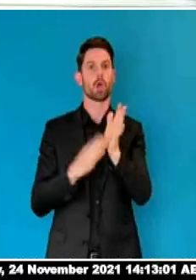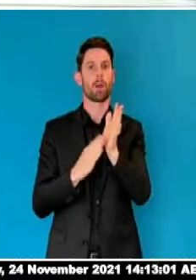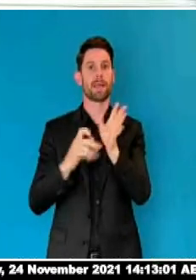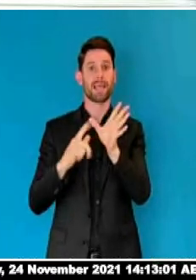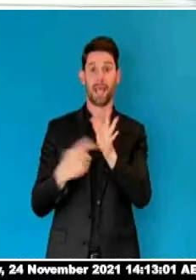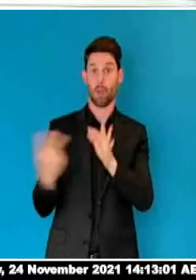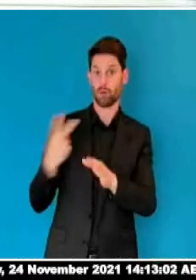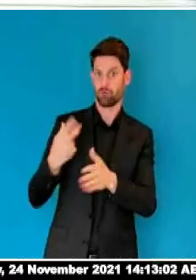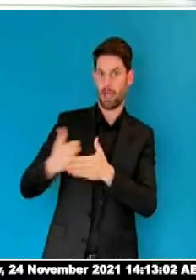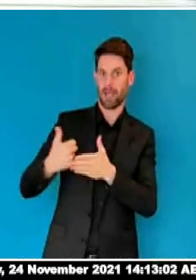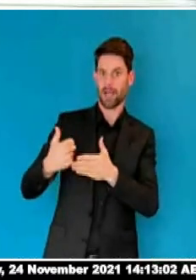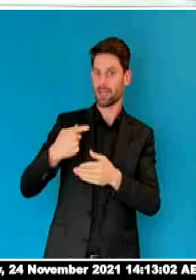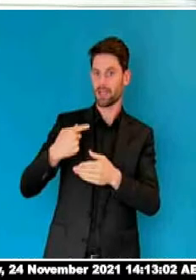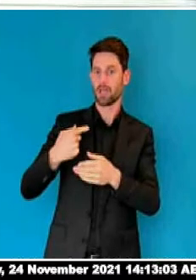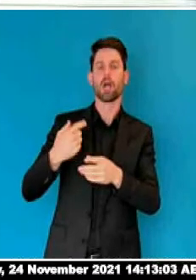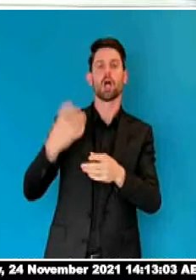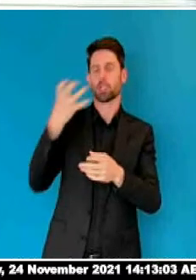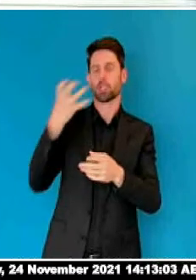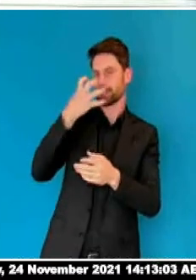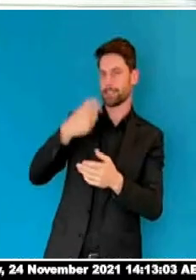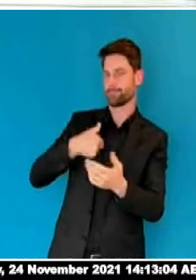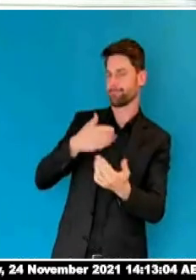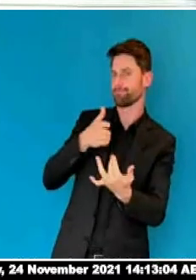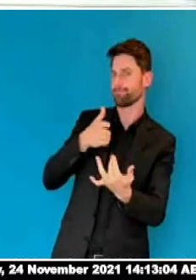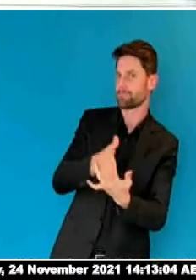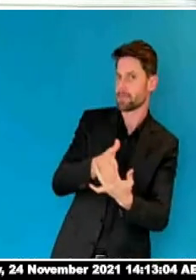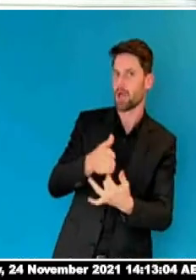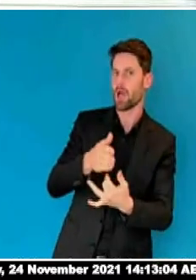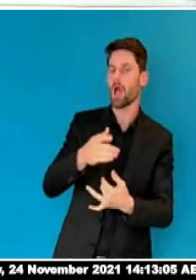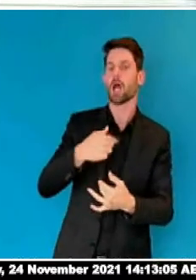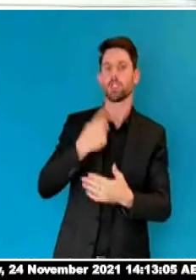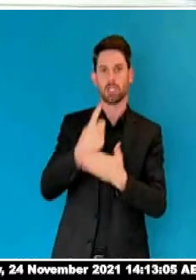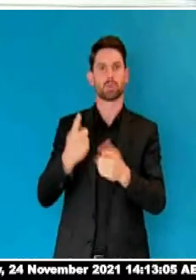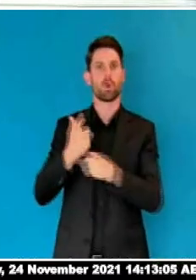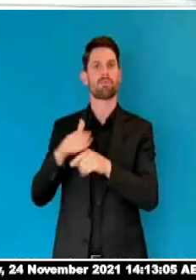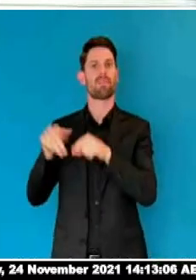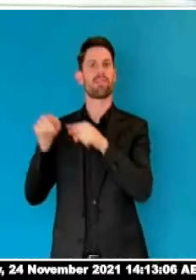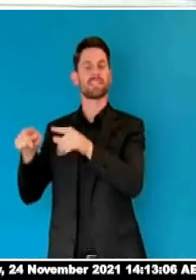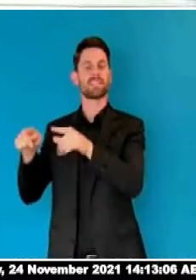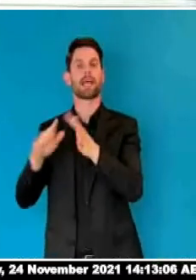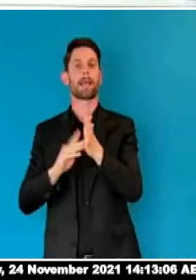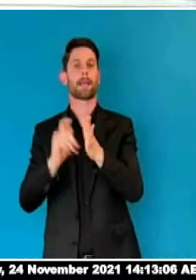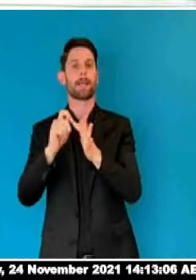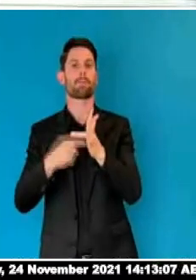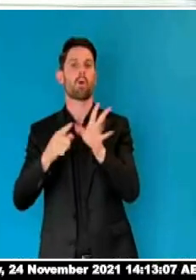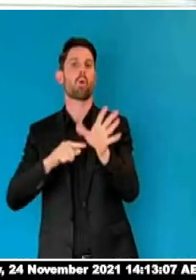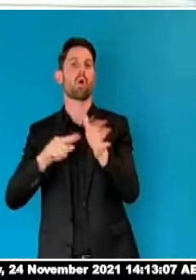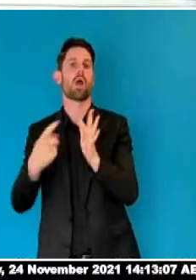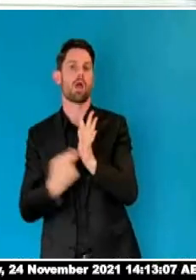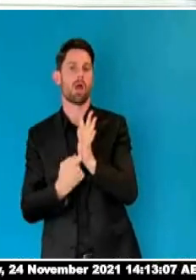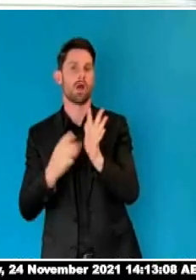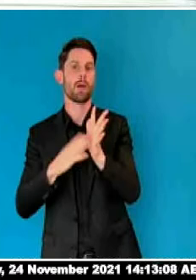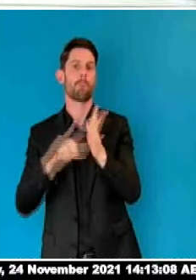Sorry to jump in, I'm asking about the Employer Mobilisation Project, not generally the relationship between the agencies.